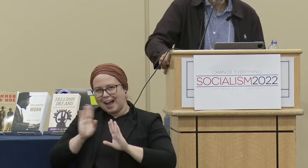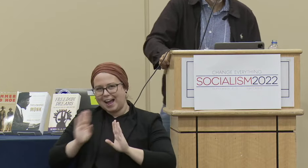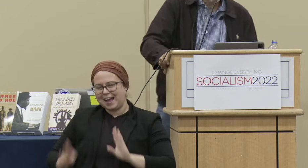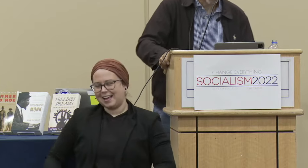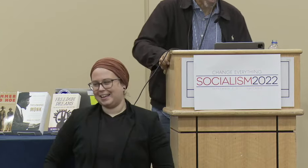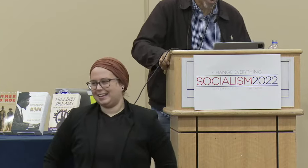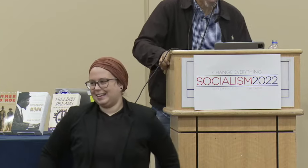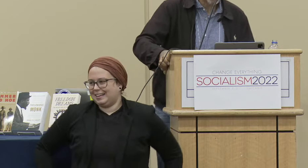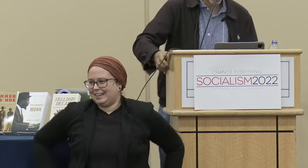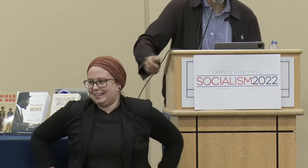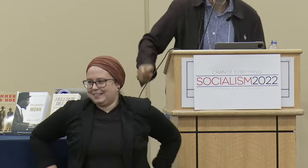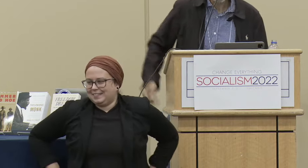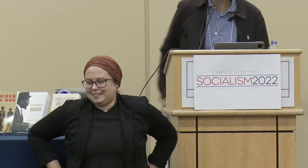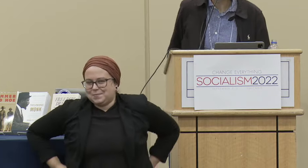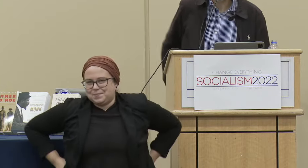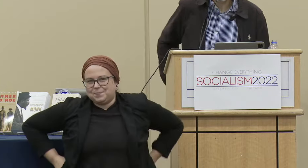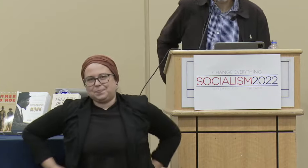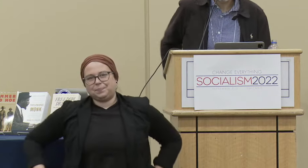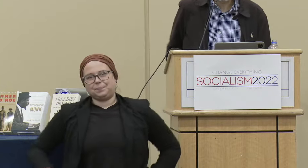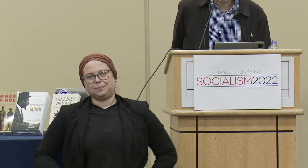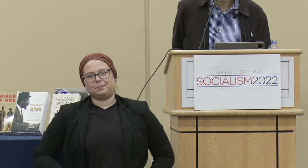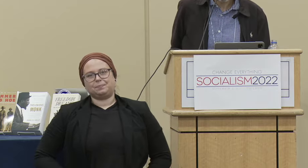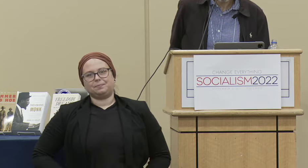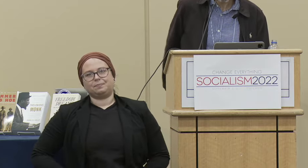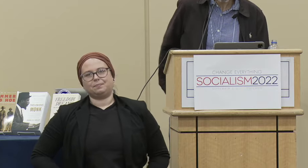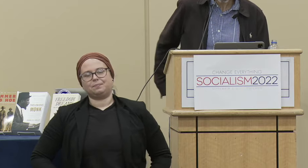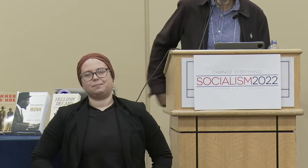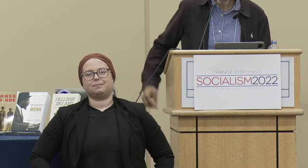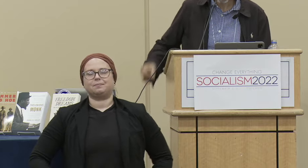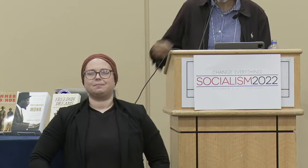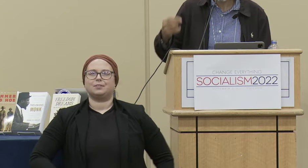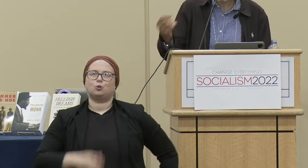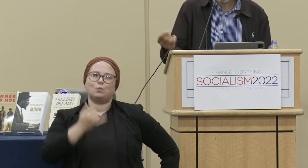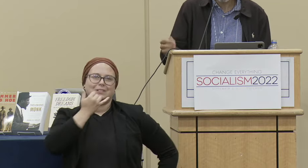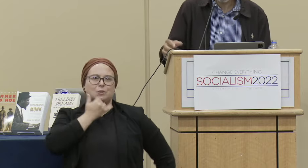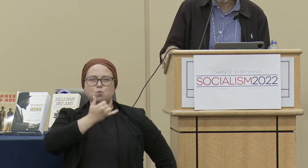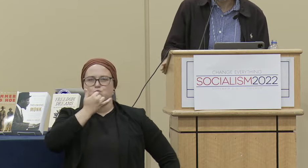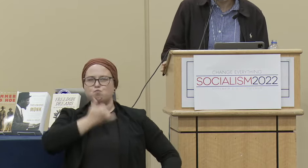hi, hi. (Baby cooing). It's an odd and ahistorical